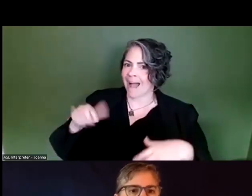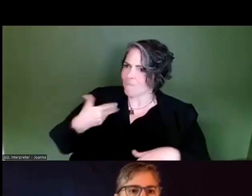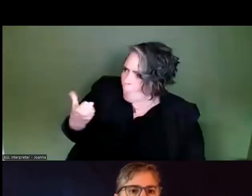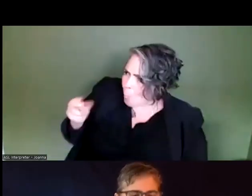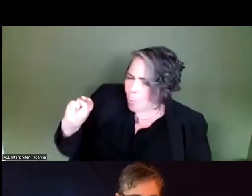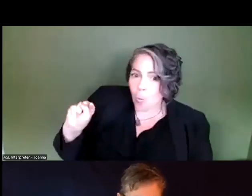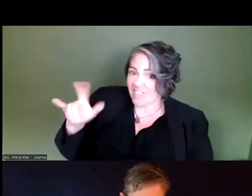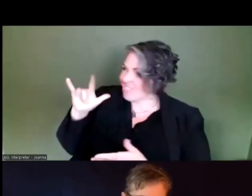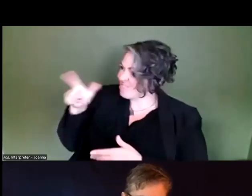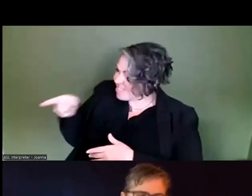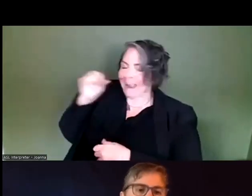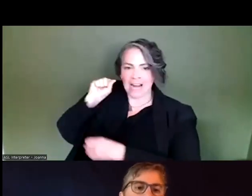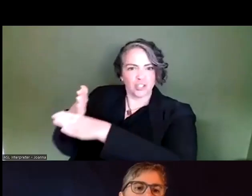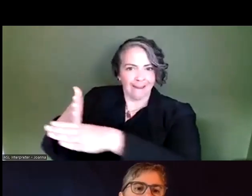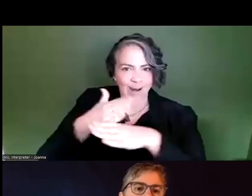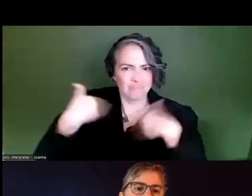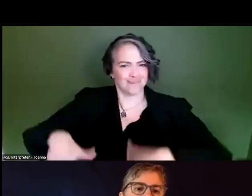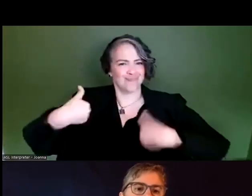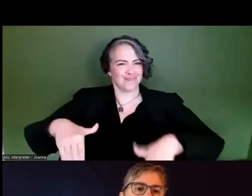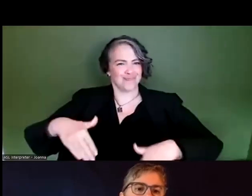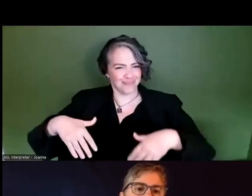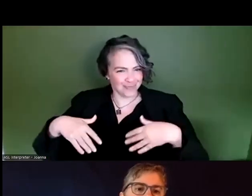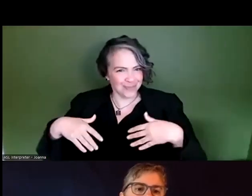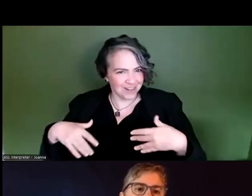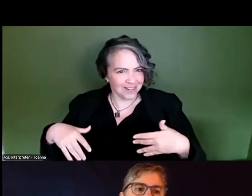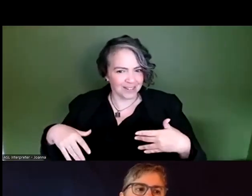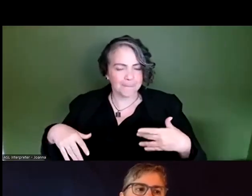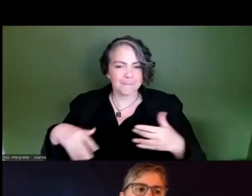really special to me, which I think Celeste touched upon in those peer relationships.